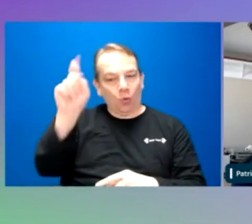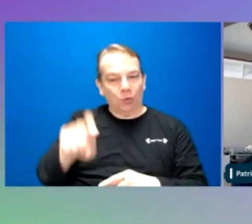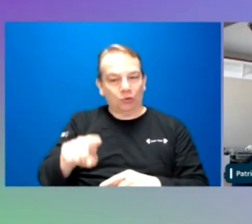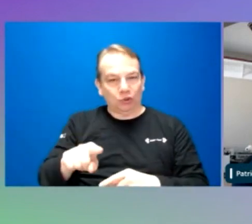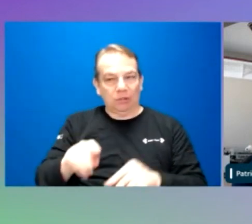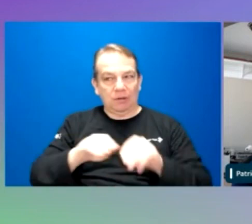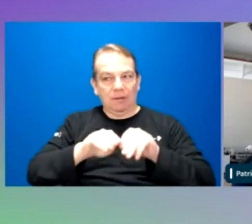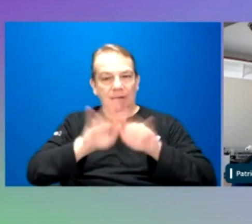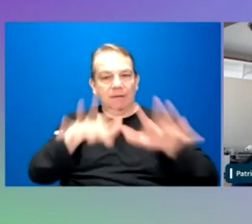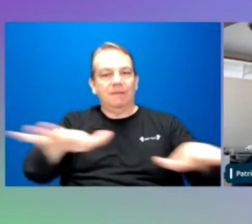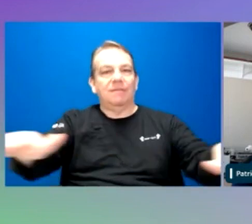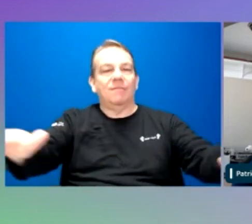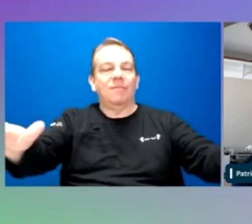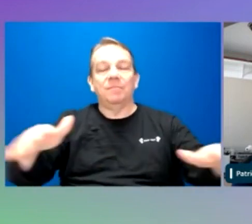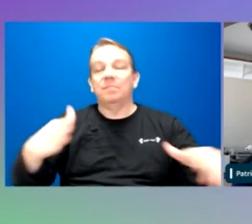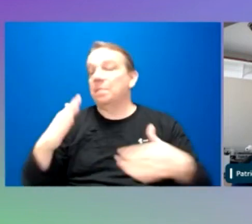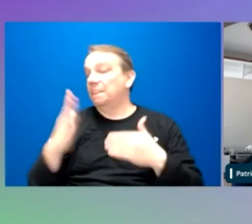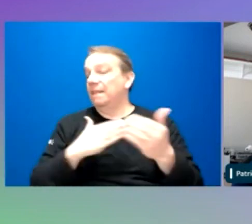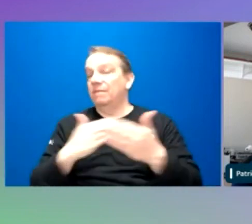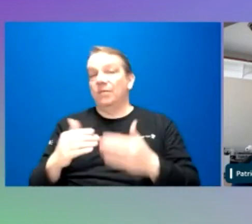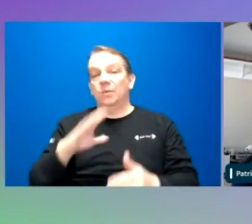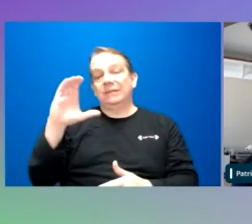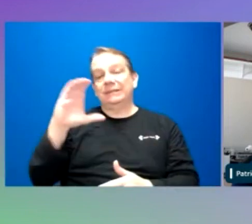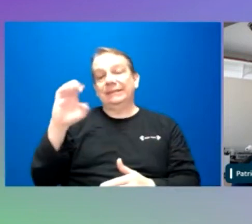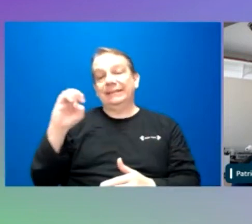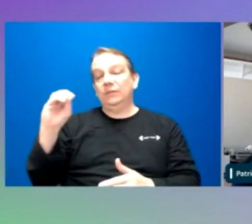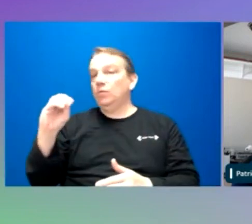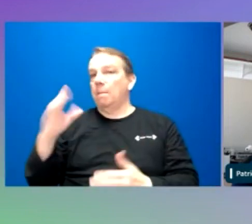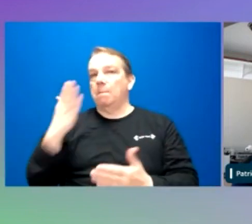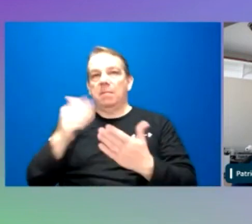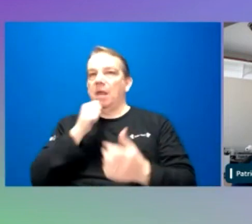CEO may not be addressing it, people are thinking, what's this